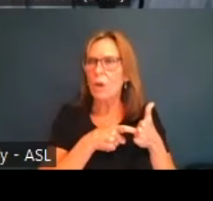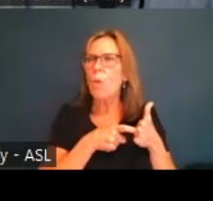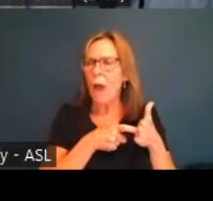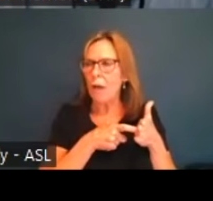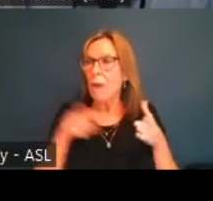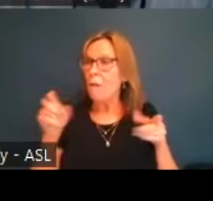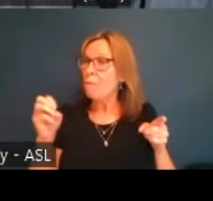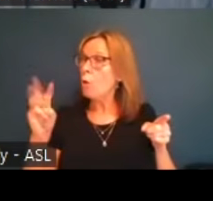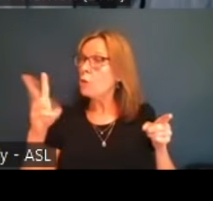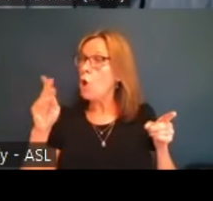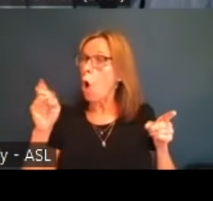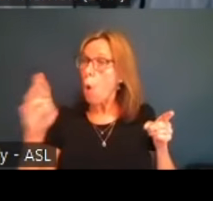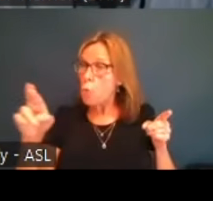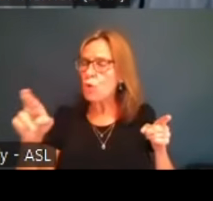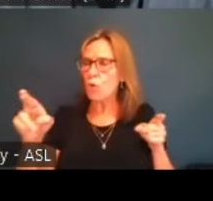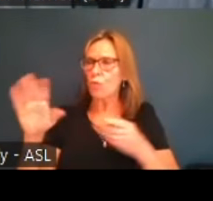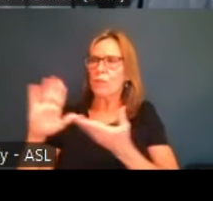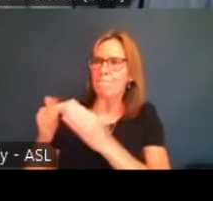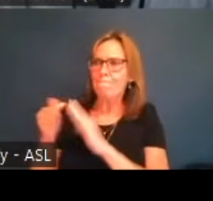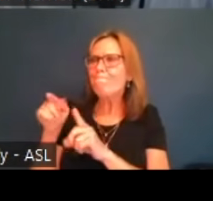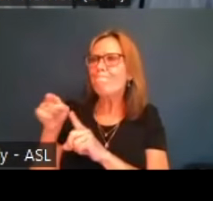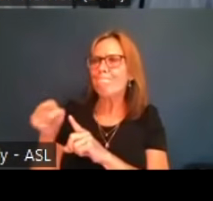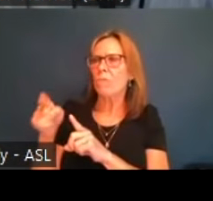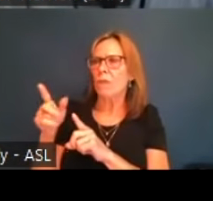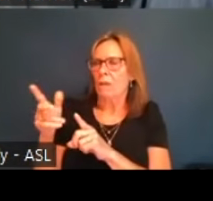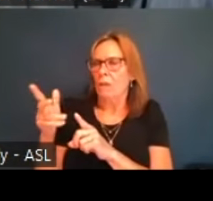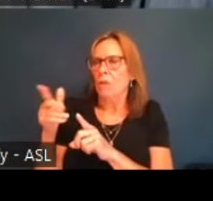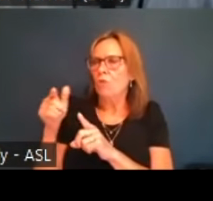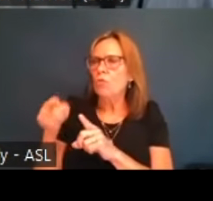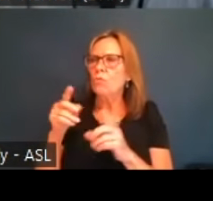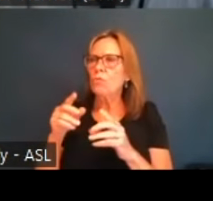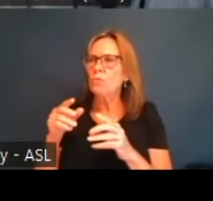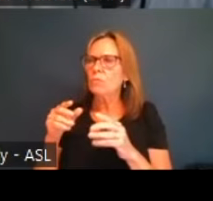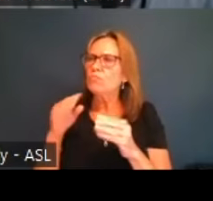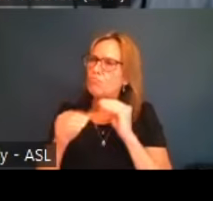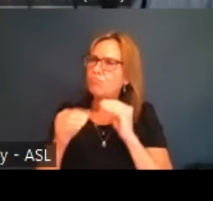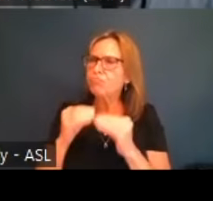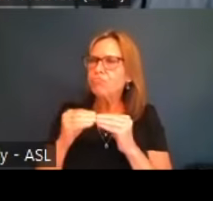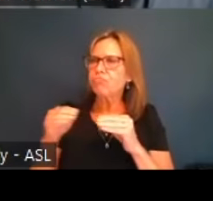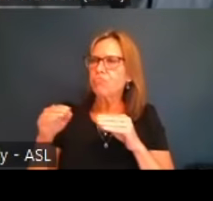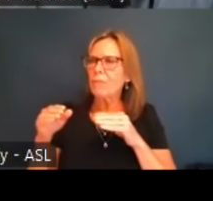accessible for somebody with a disability, What we want to be able to demonstrate in all of these